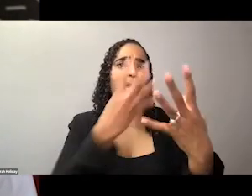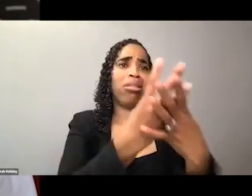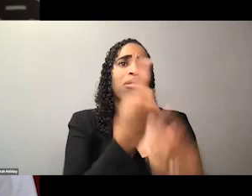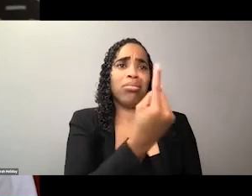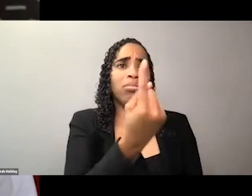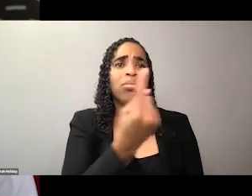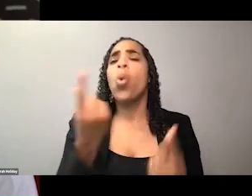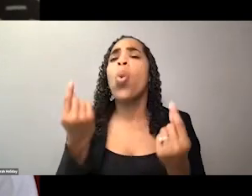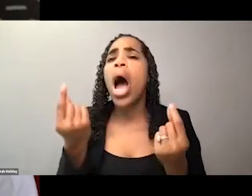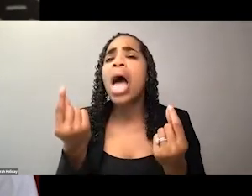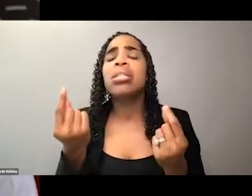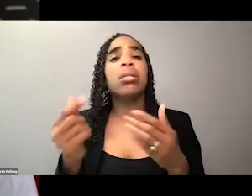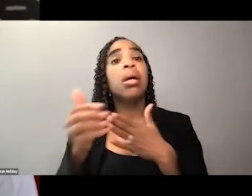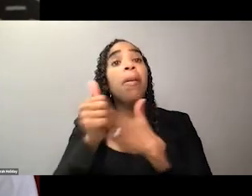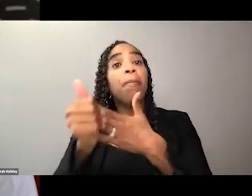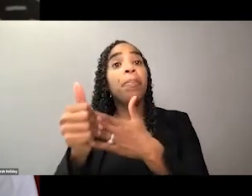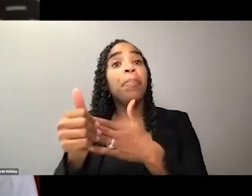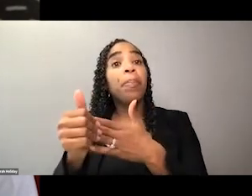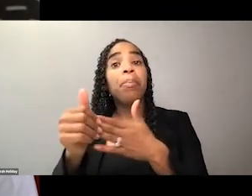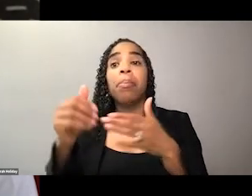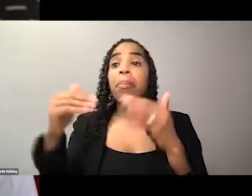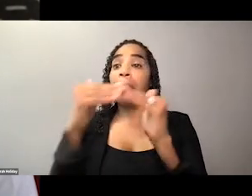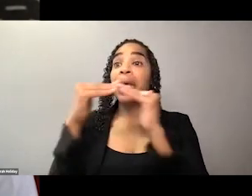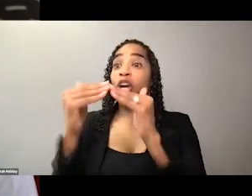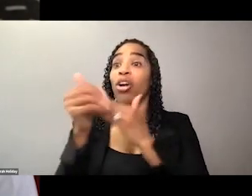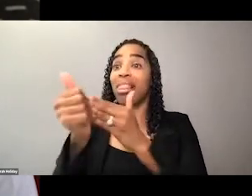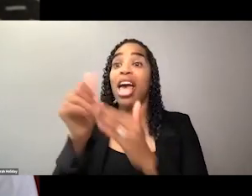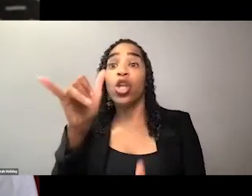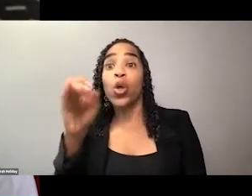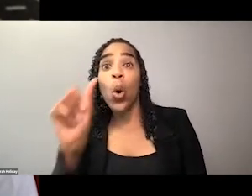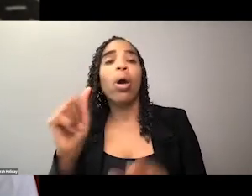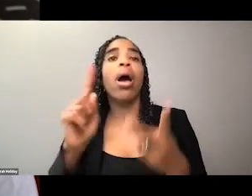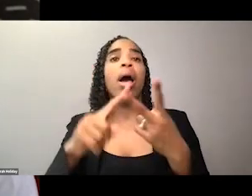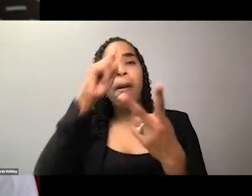can include peer led yoga, mindfulness and nonviolent communication.